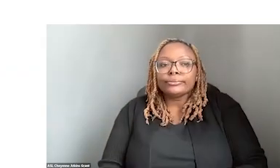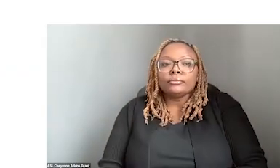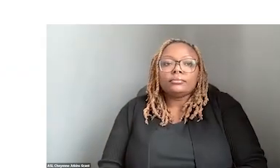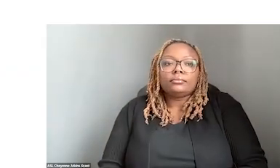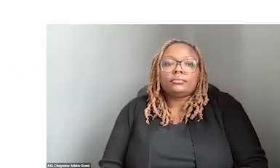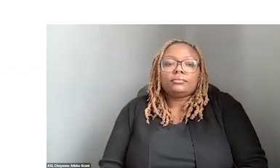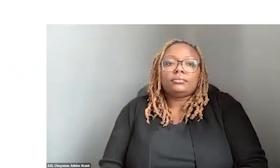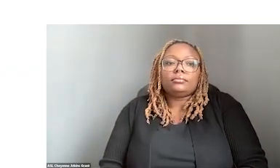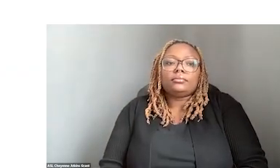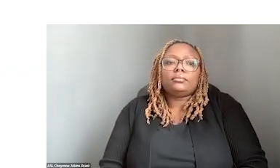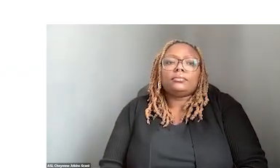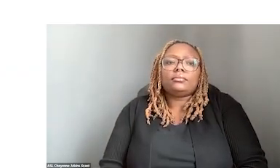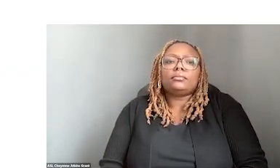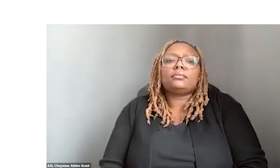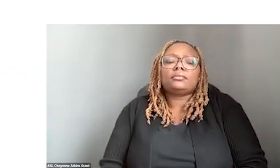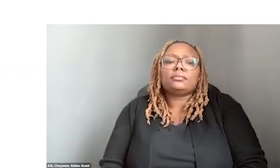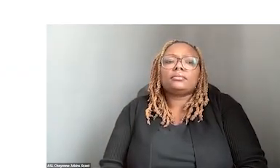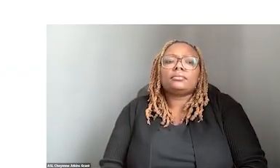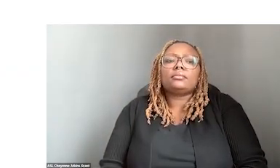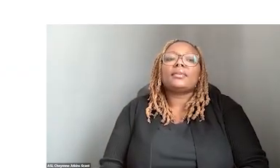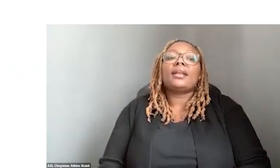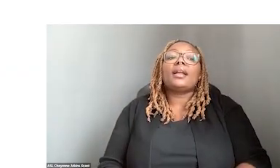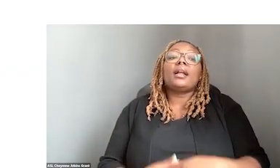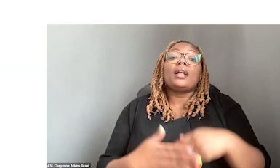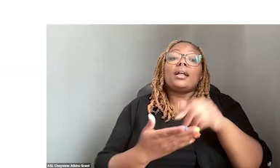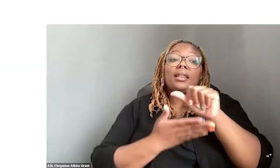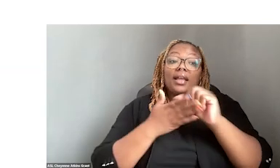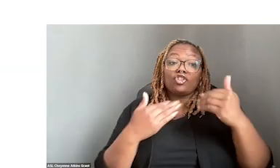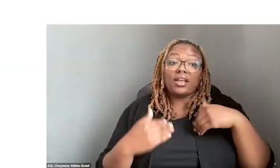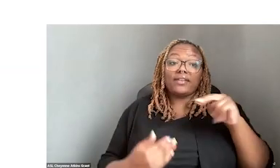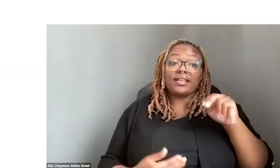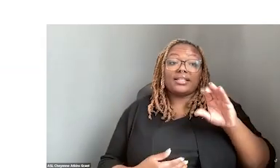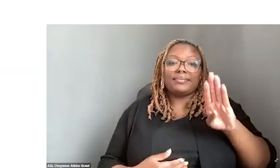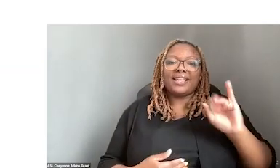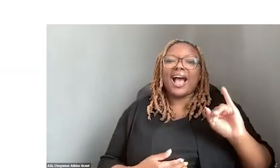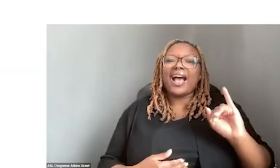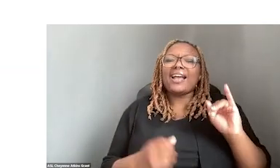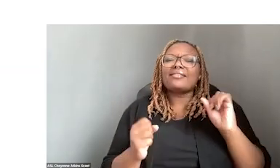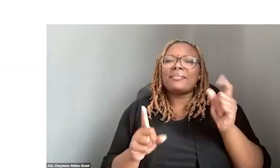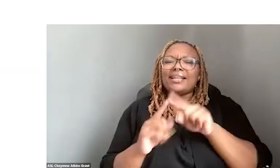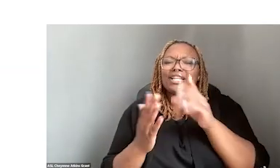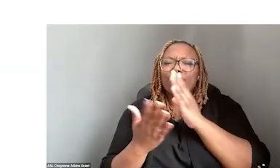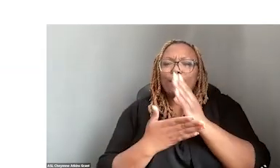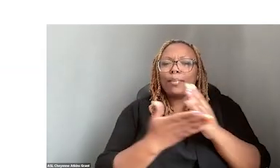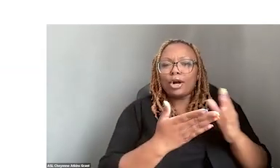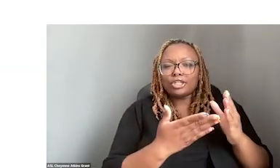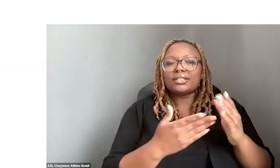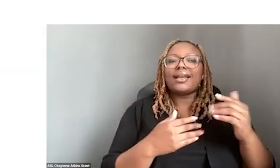The account that you have at NCBI, there's many other parts to it. And I'll use a house as an analogy.